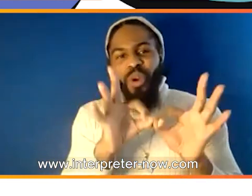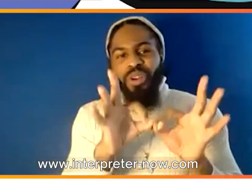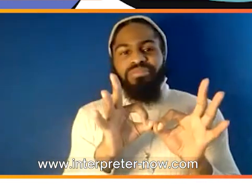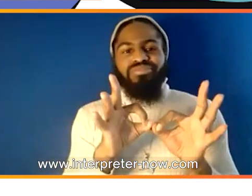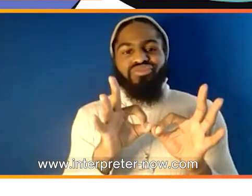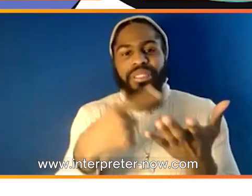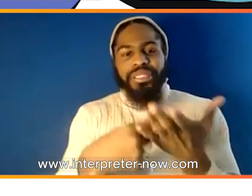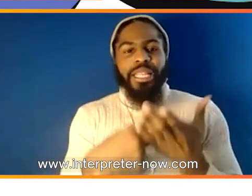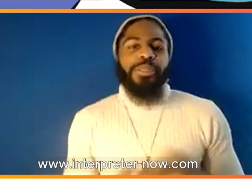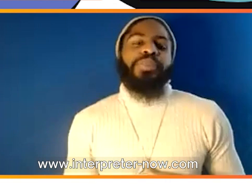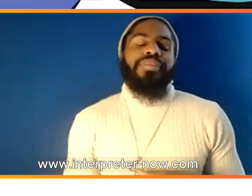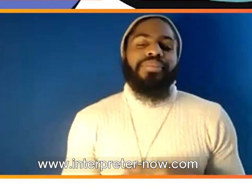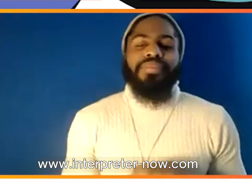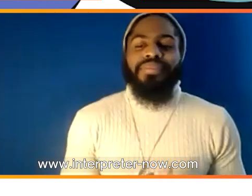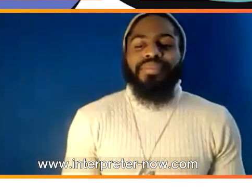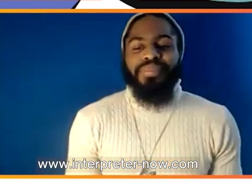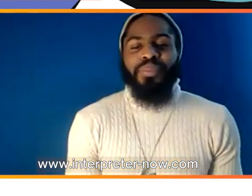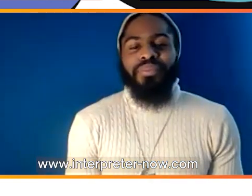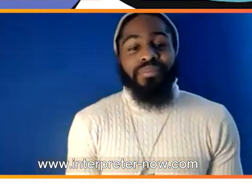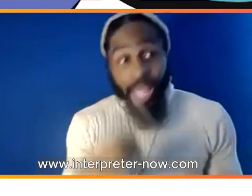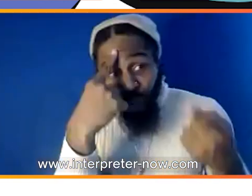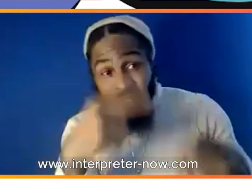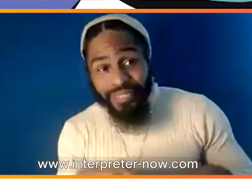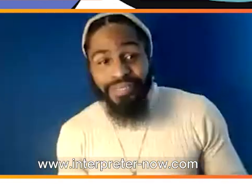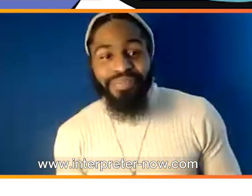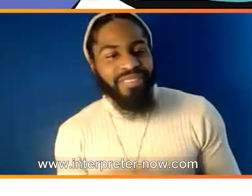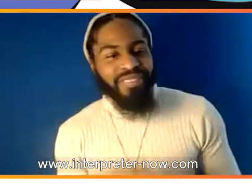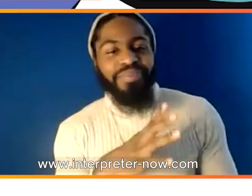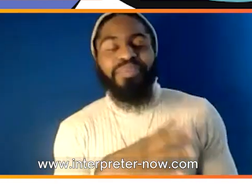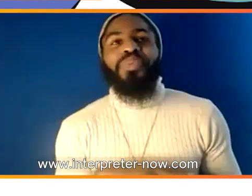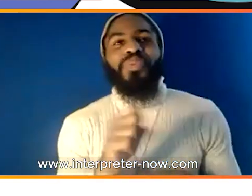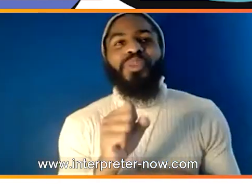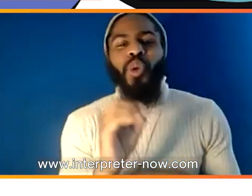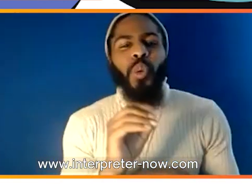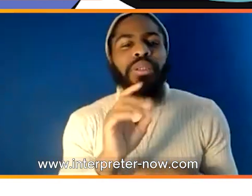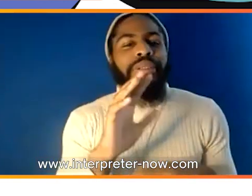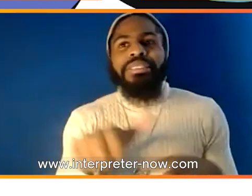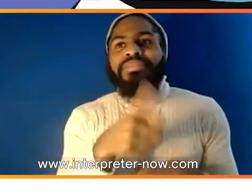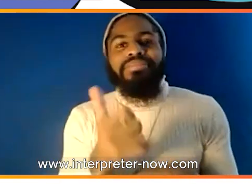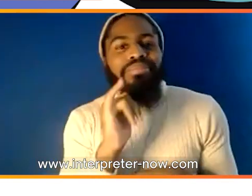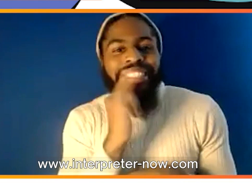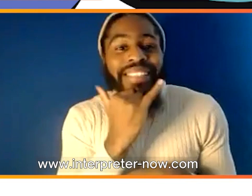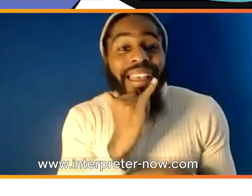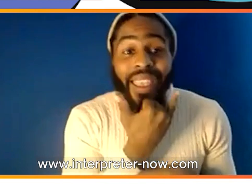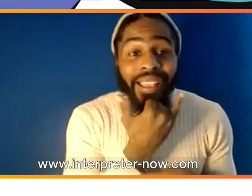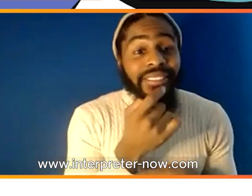allyship journey or the program's? I think a lot of folks would be interested in what you've learned, that didn't work too?